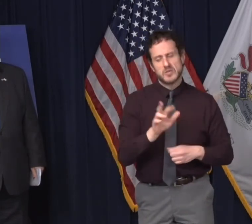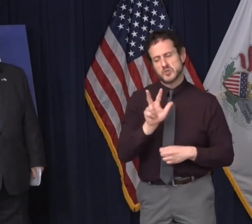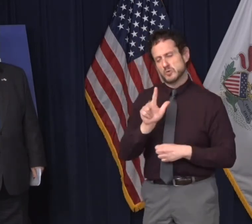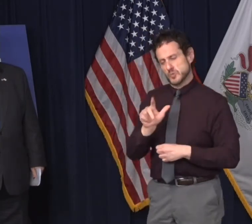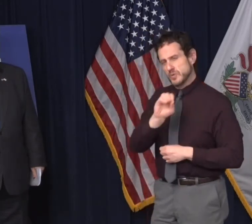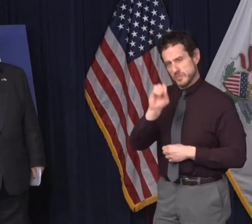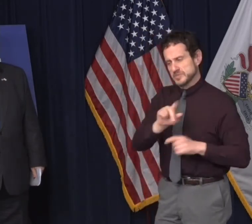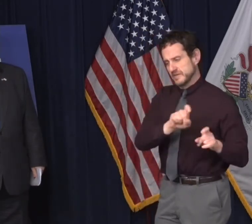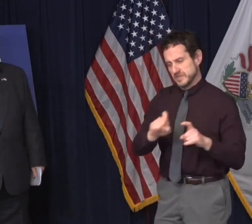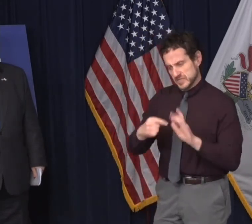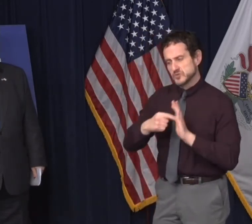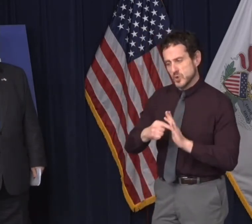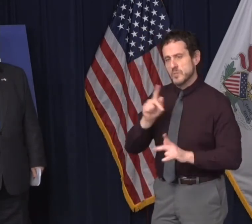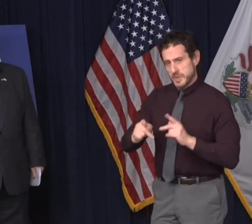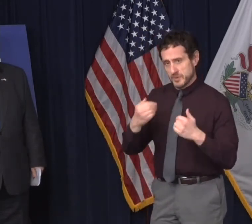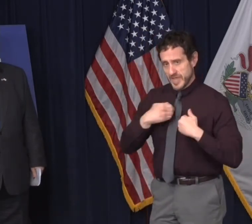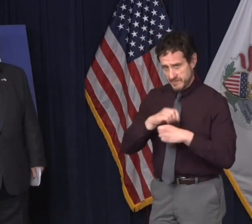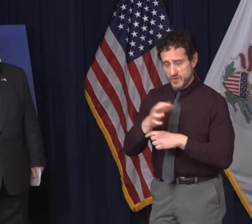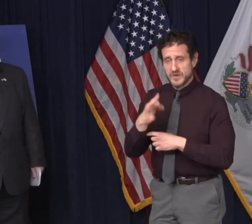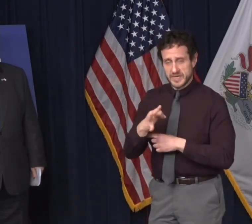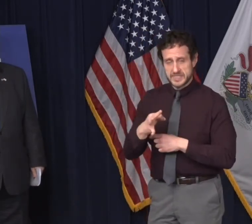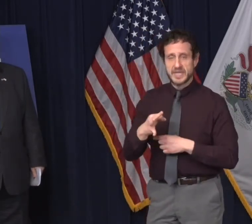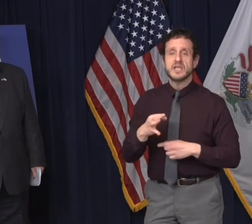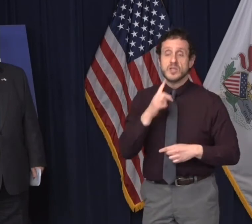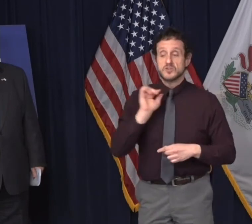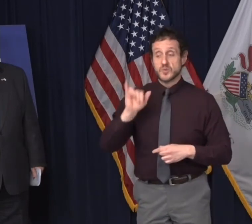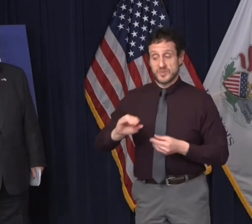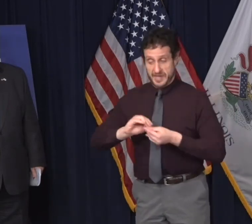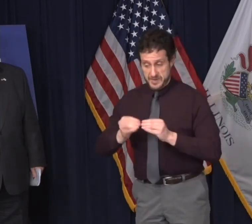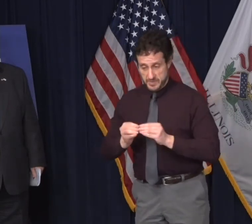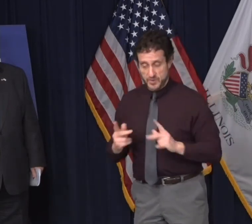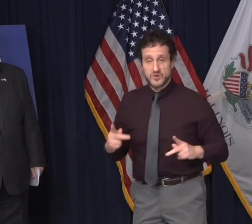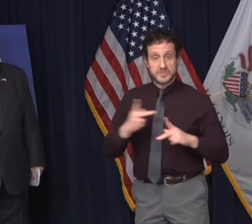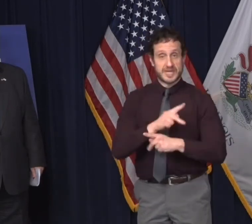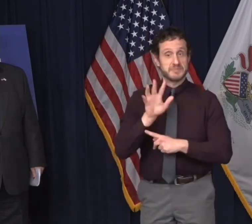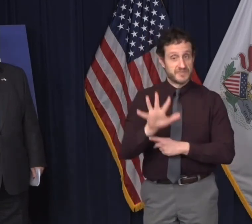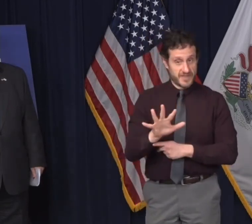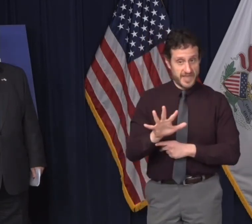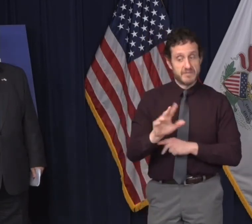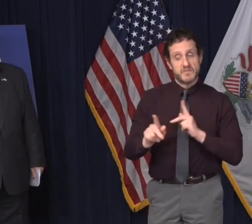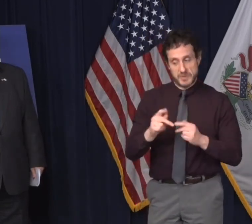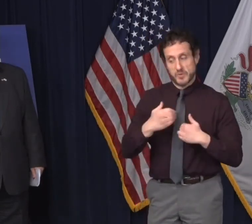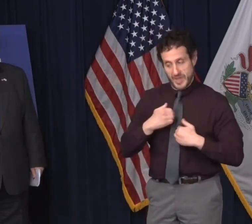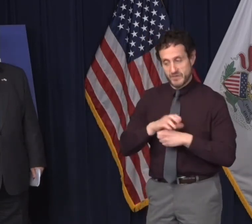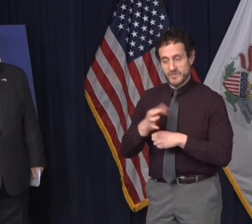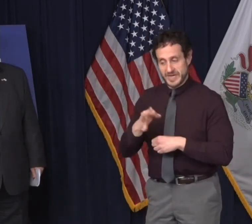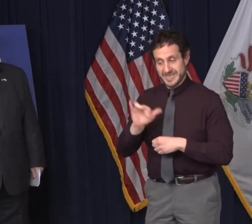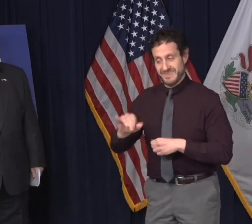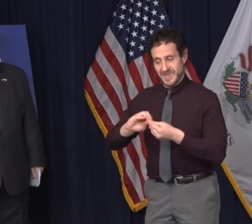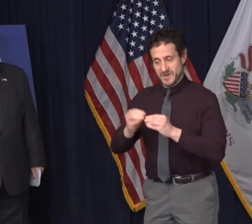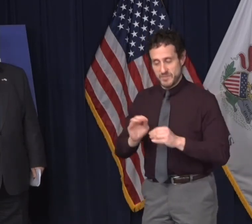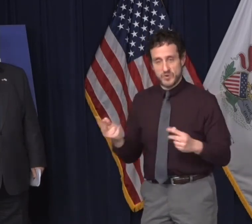RATE OF 23%, SO THE TEST NEEDED IS EQUAL TO THE NUMBER OF TRUE SYMPTOMATIC CASES TIMES FIVE AND